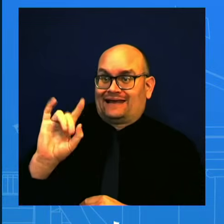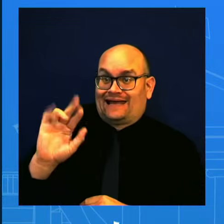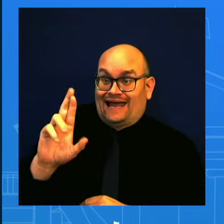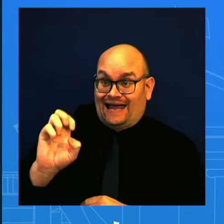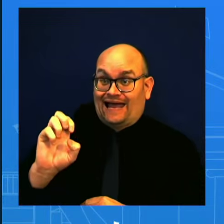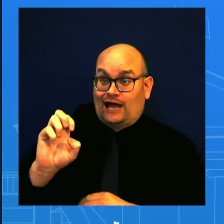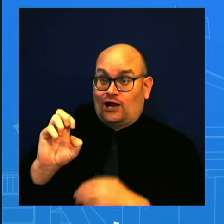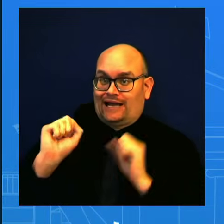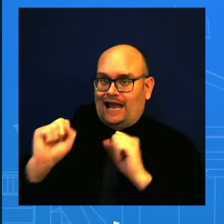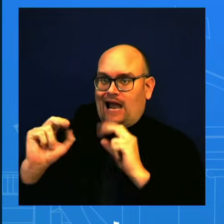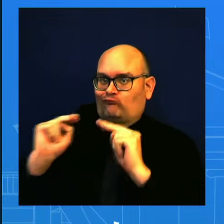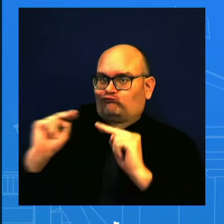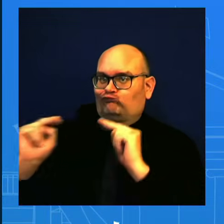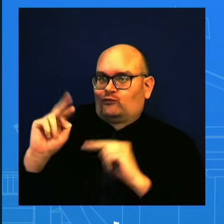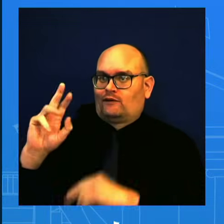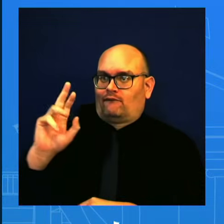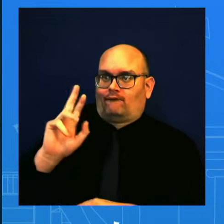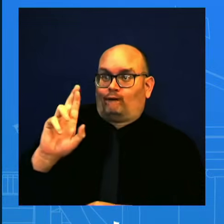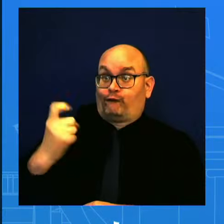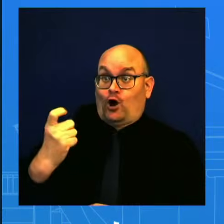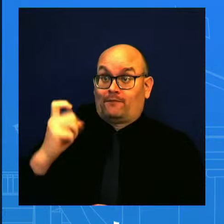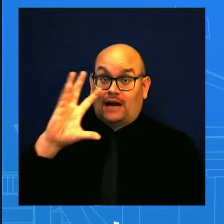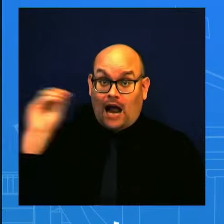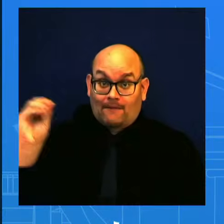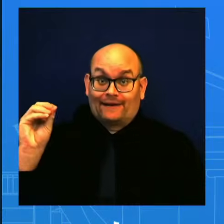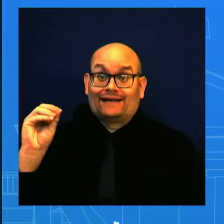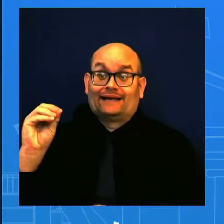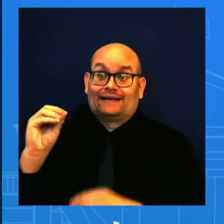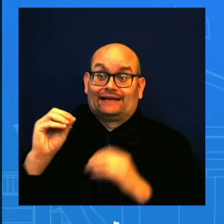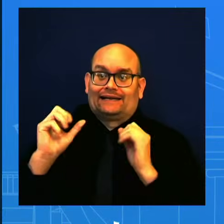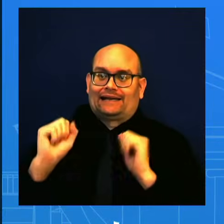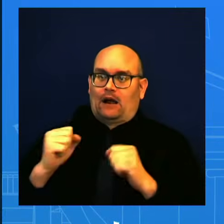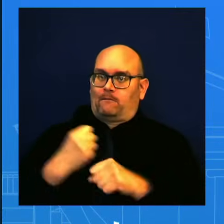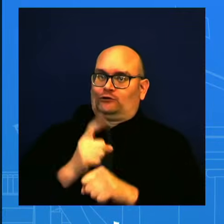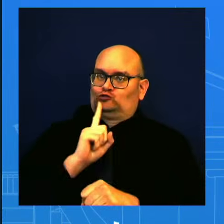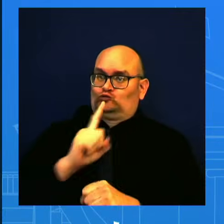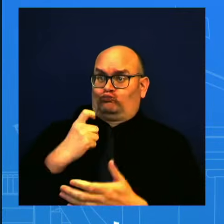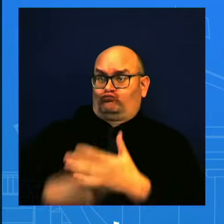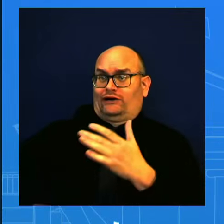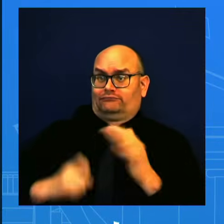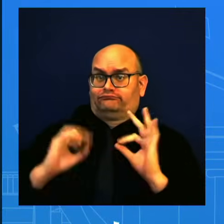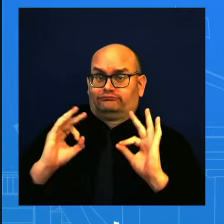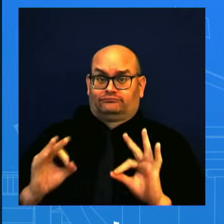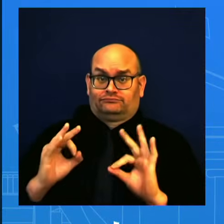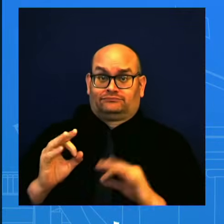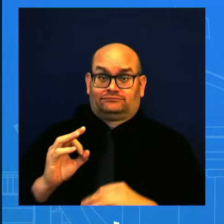And we have said this before and I've said this many times: They are a strong team together. She is a critical partner to this president;